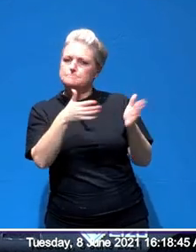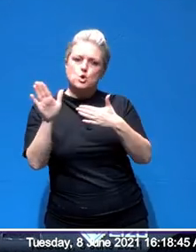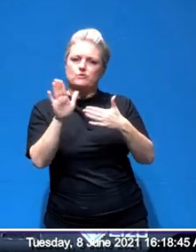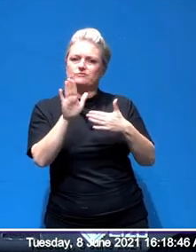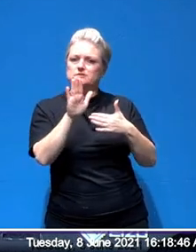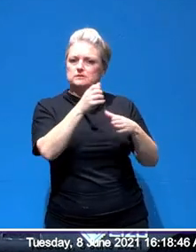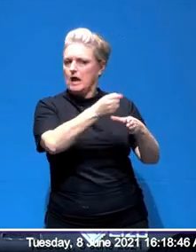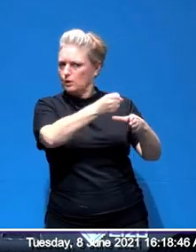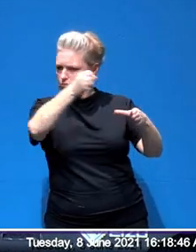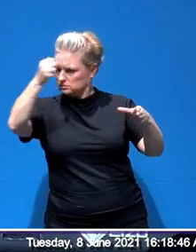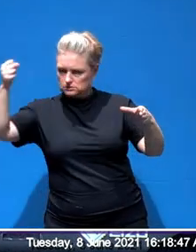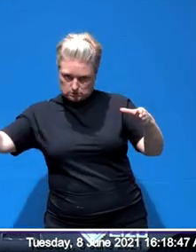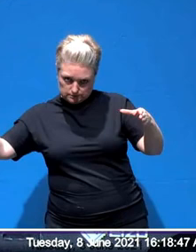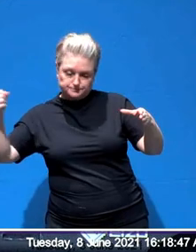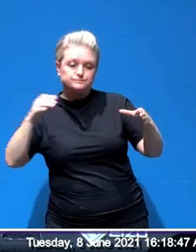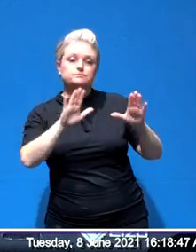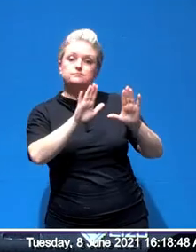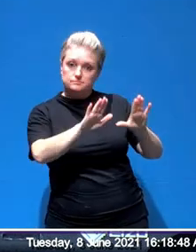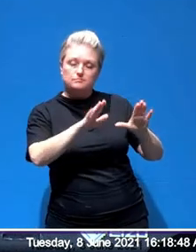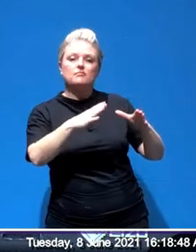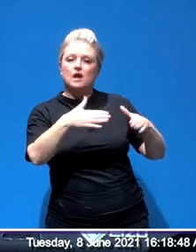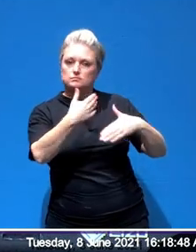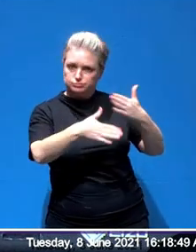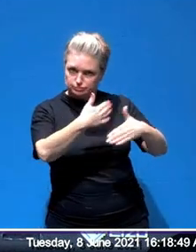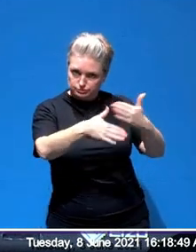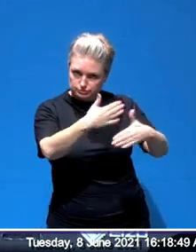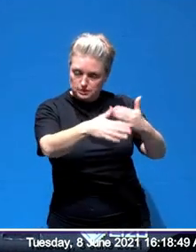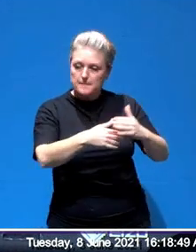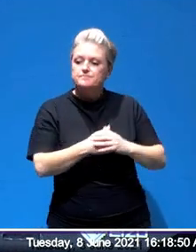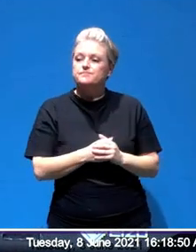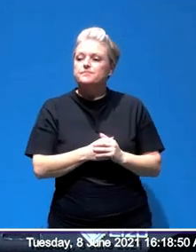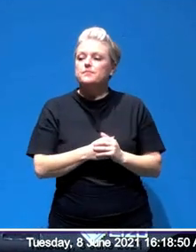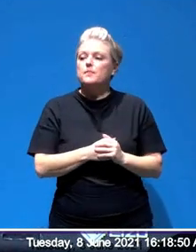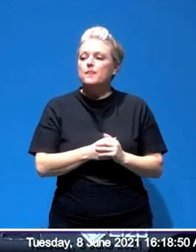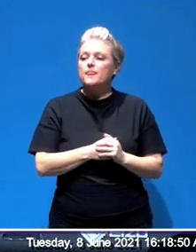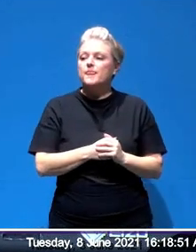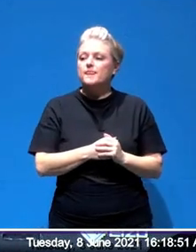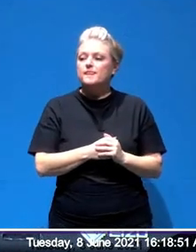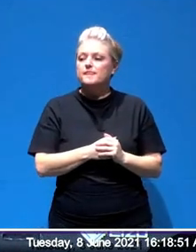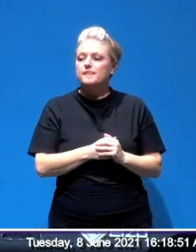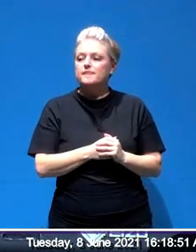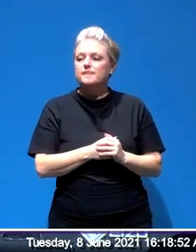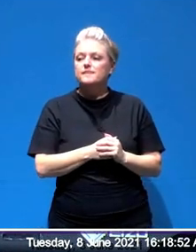whilst the existing manager was on leave. Do you see that? I do. That was brought to your attention, was it not?